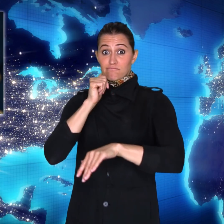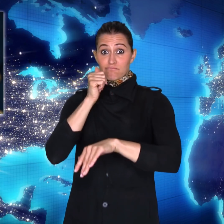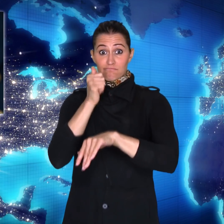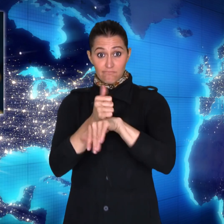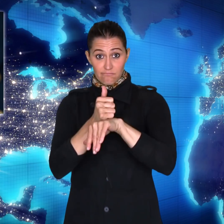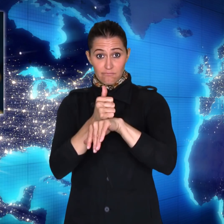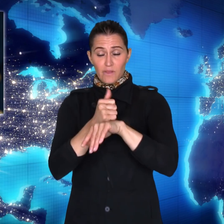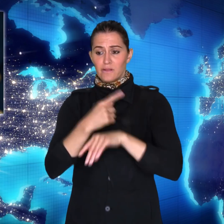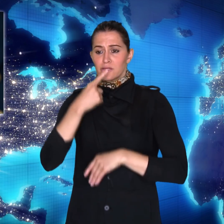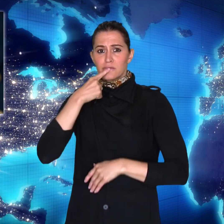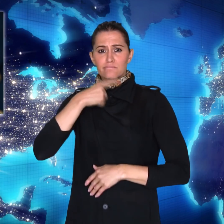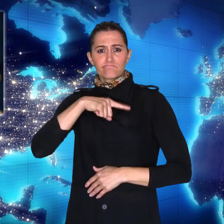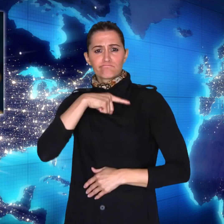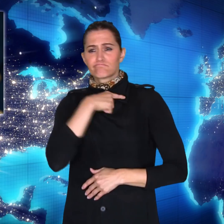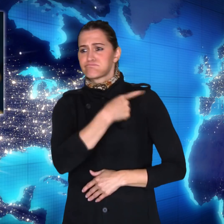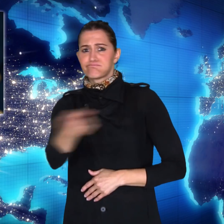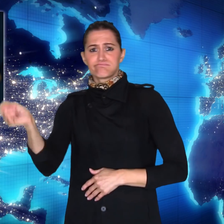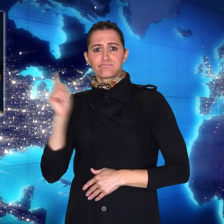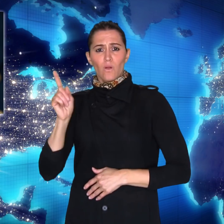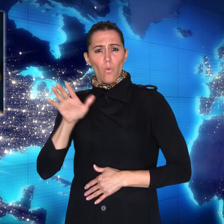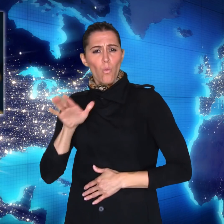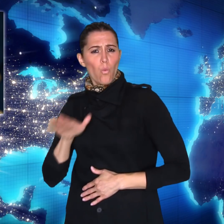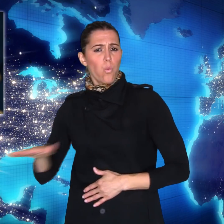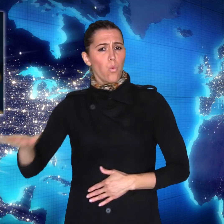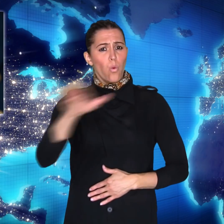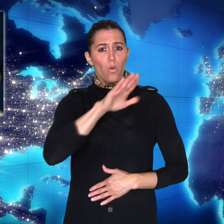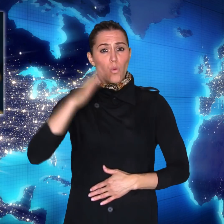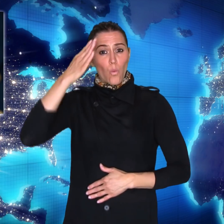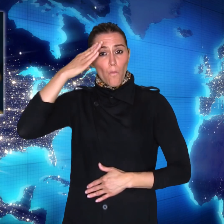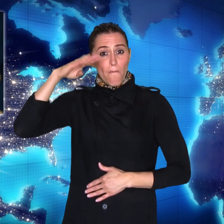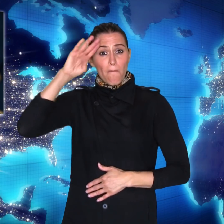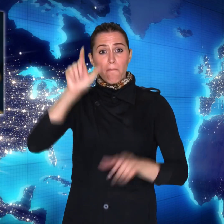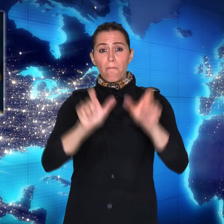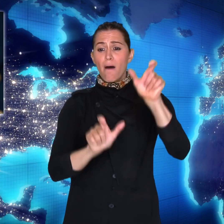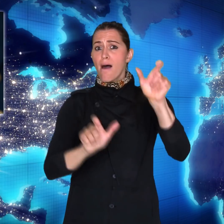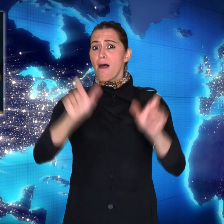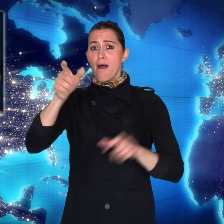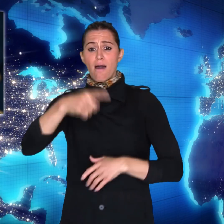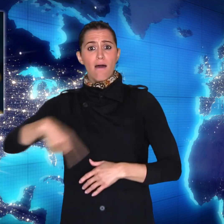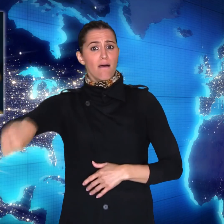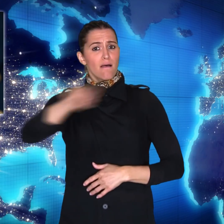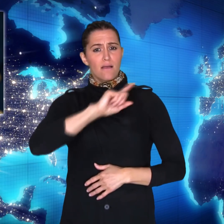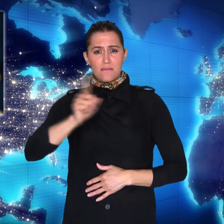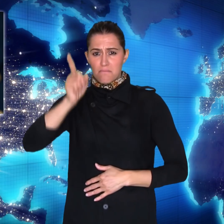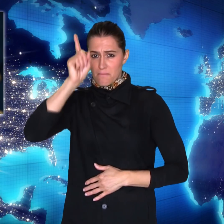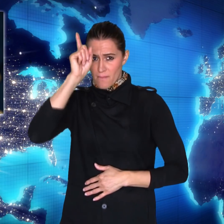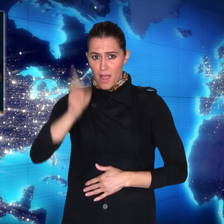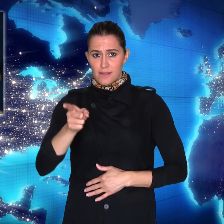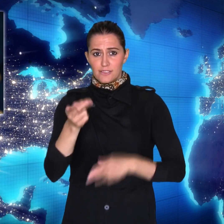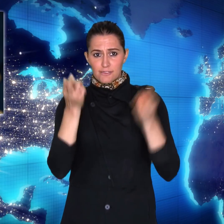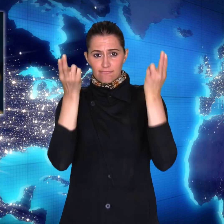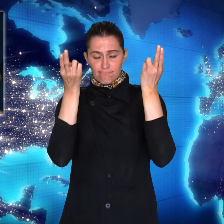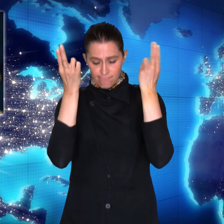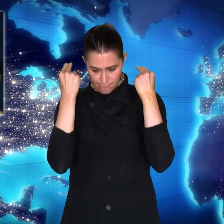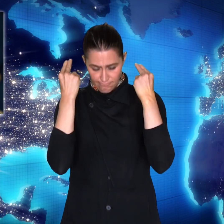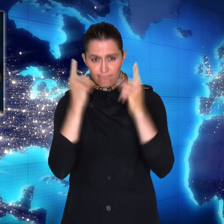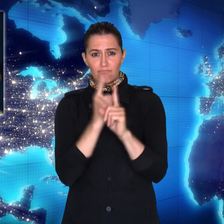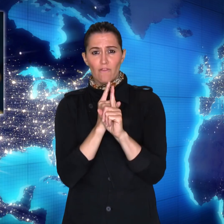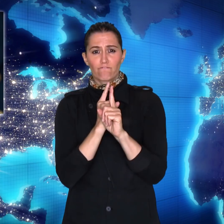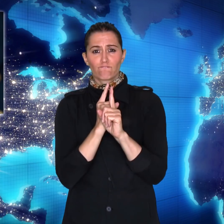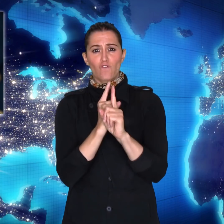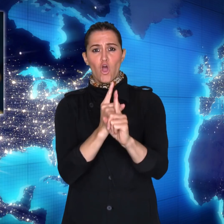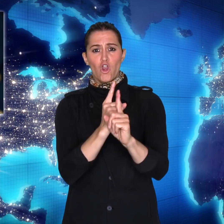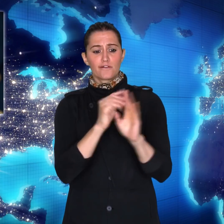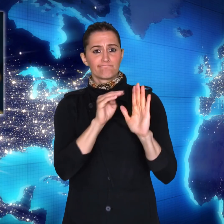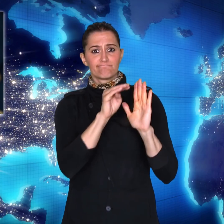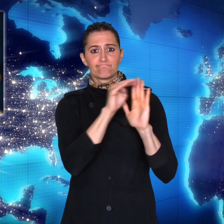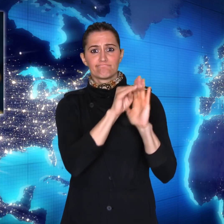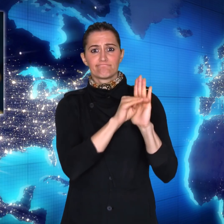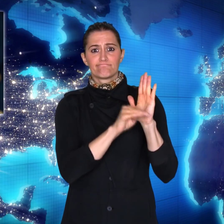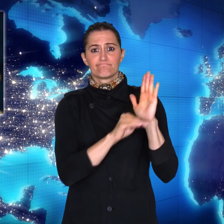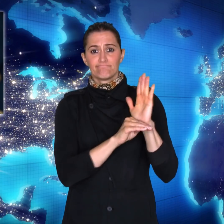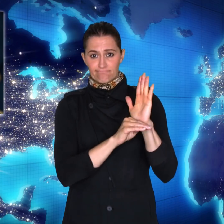The transition of power from Raul to